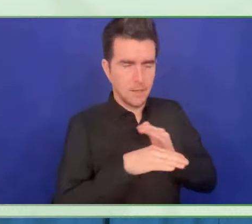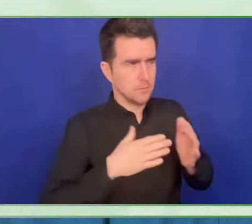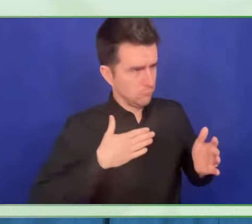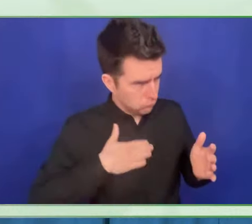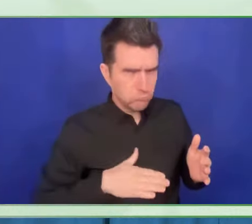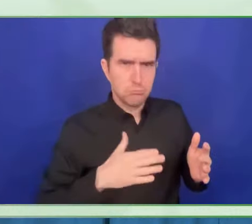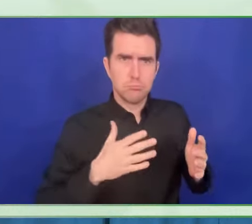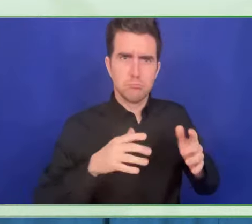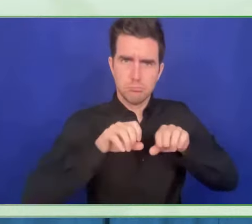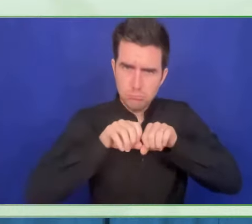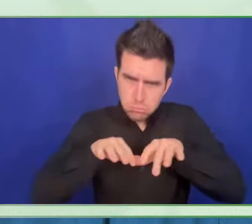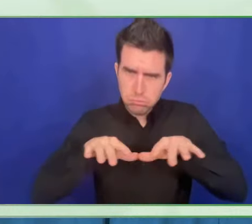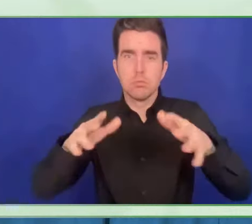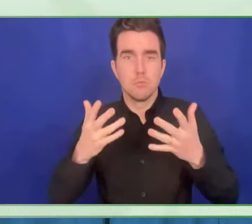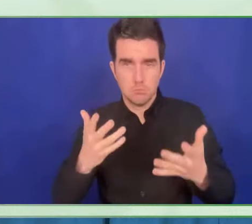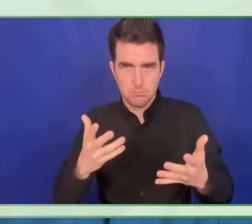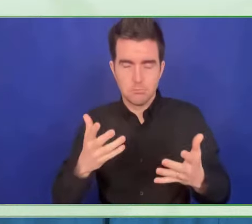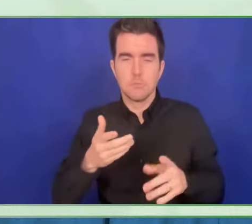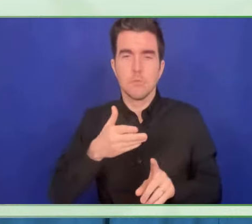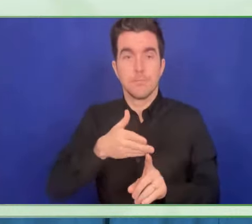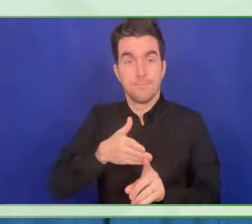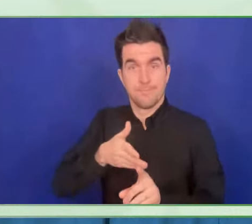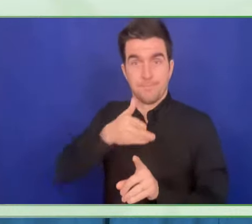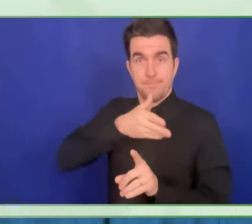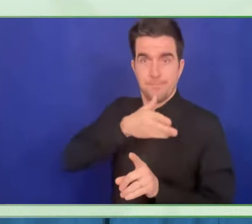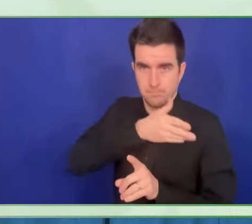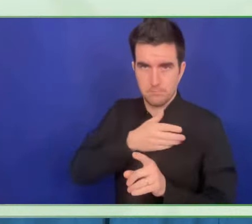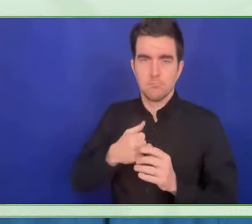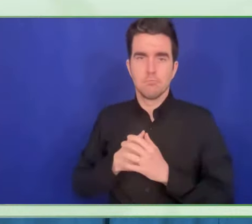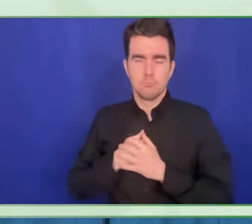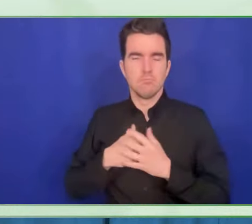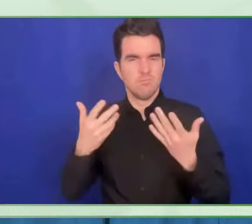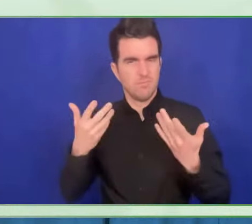with you some practical measures that we are taking for that.